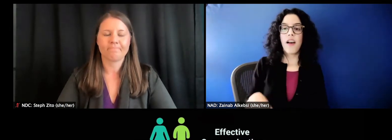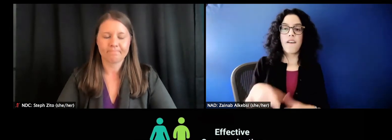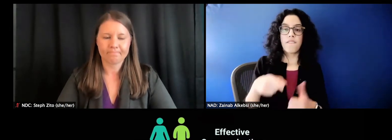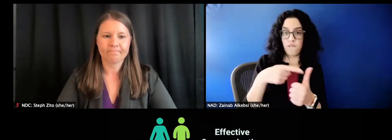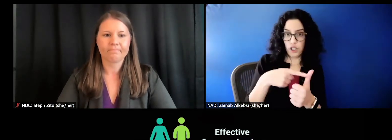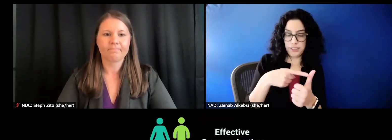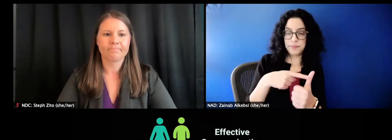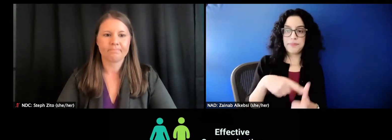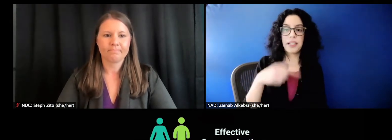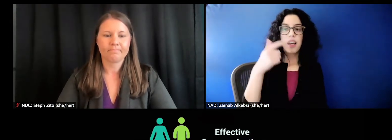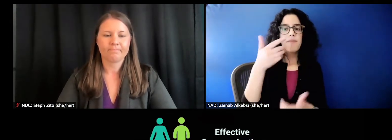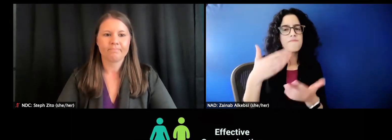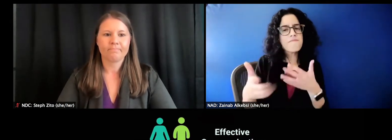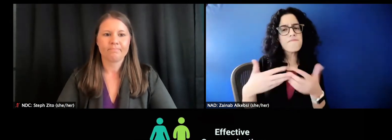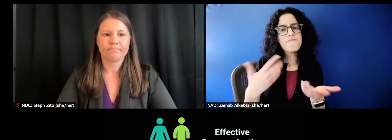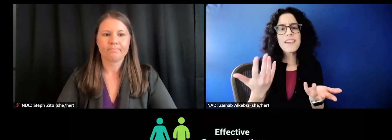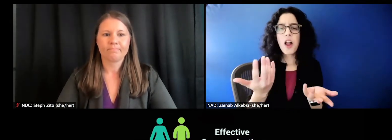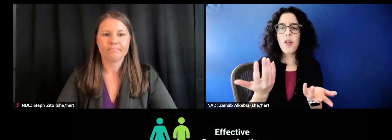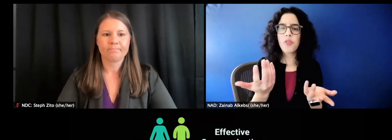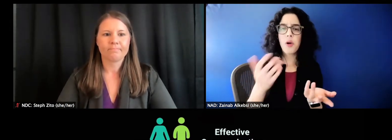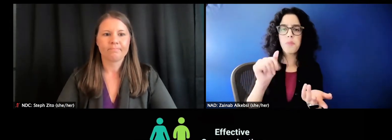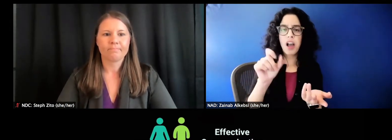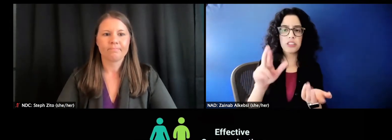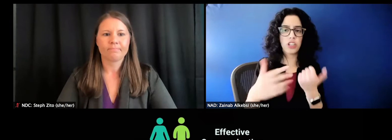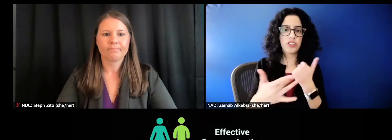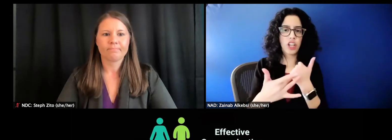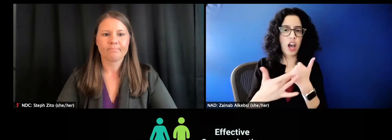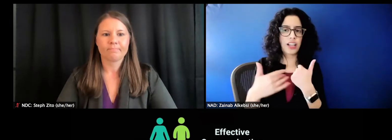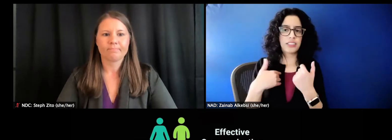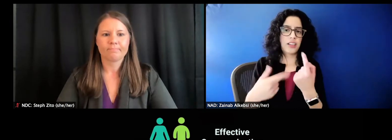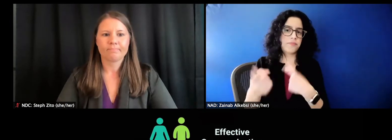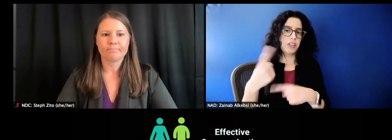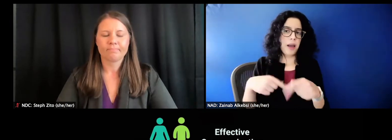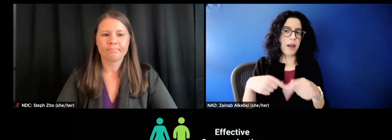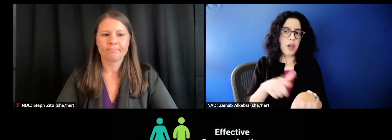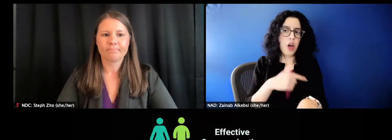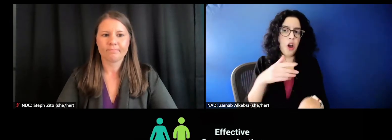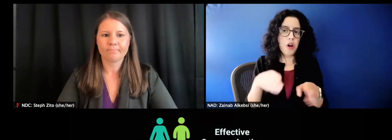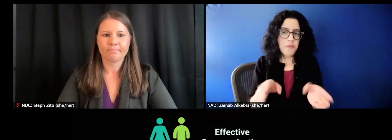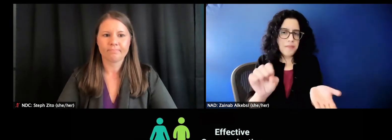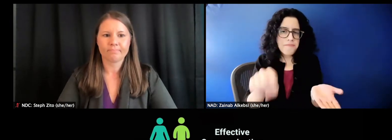First of all, although ASR technology has come a long way,